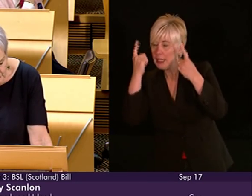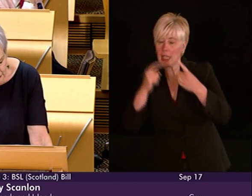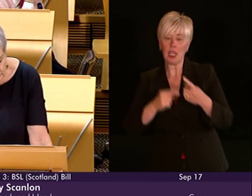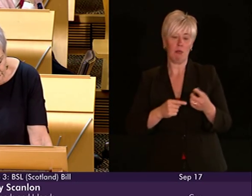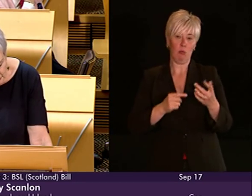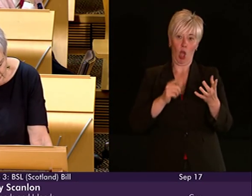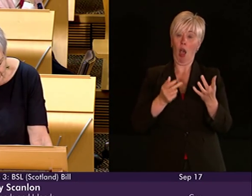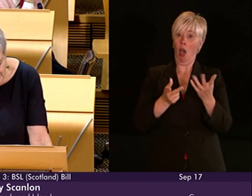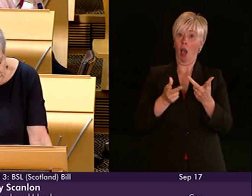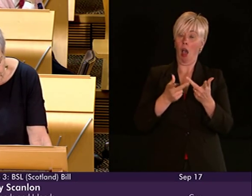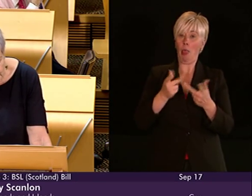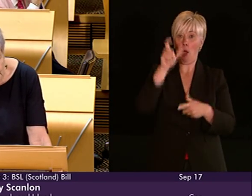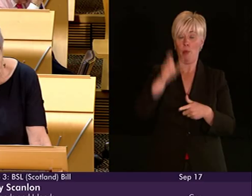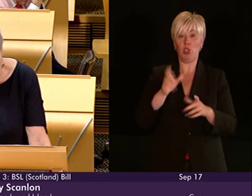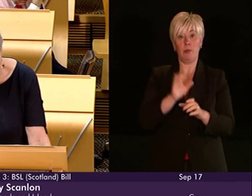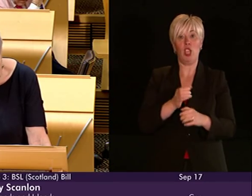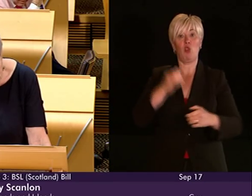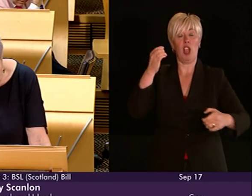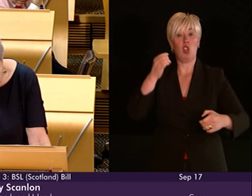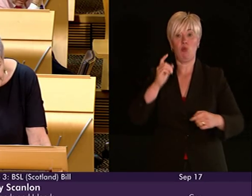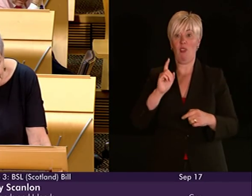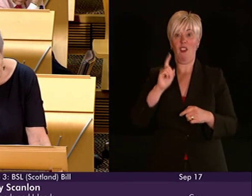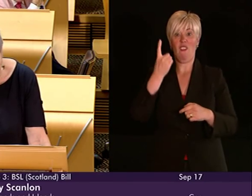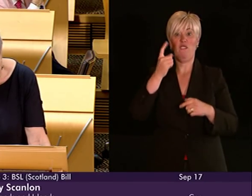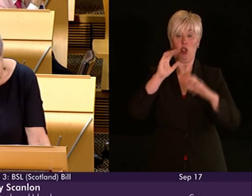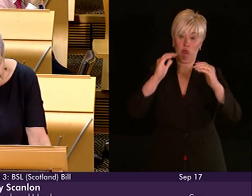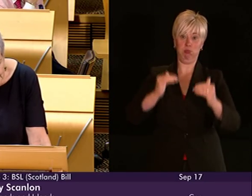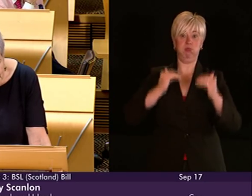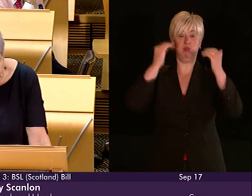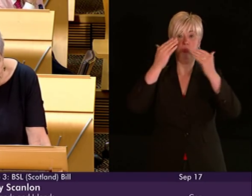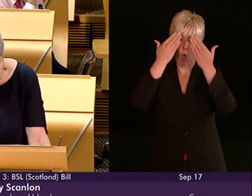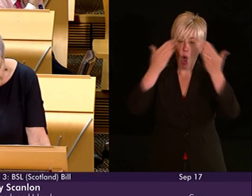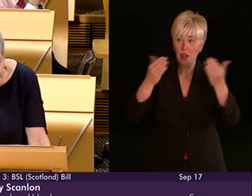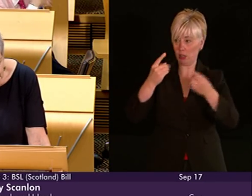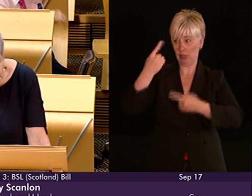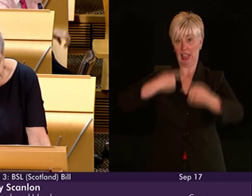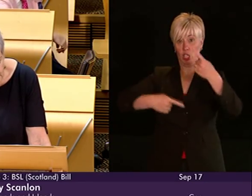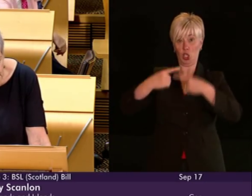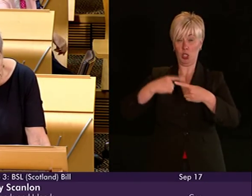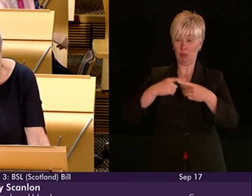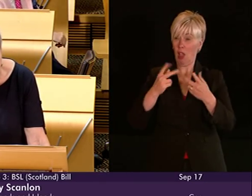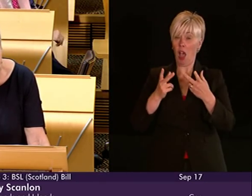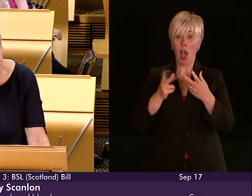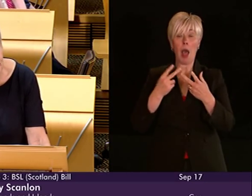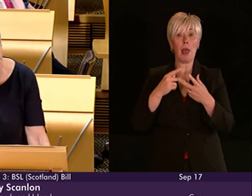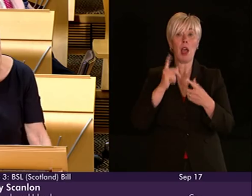graduated with first-class honours last year, and various other ex-pupils are at college